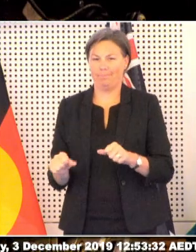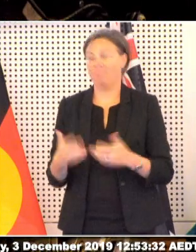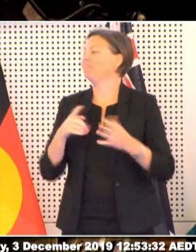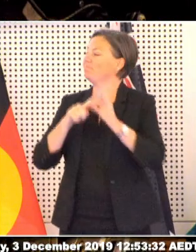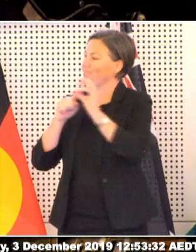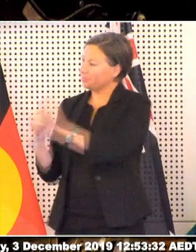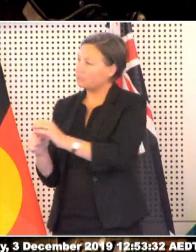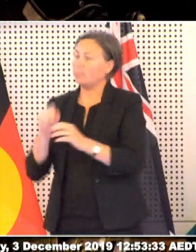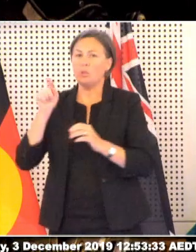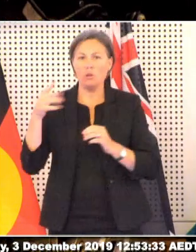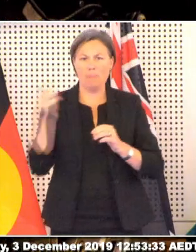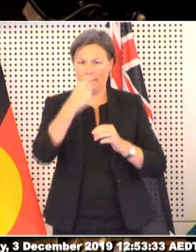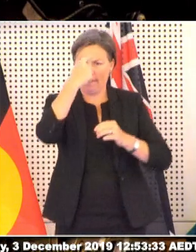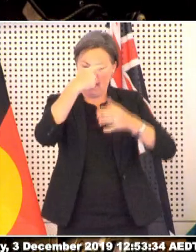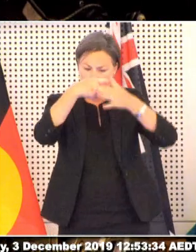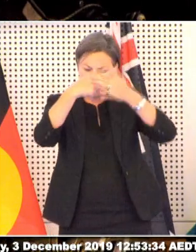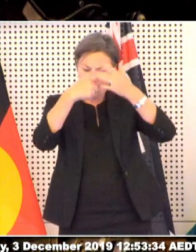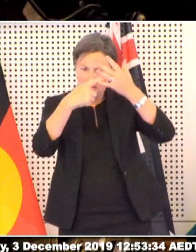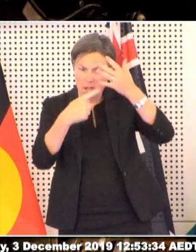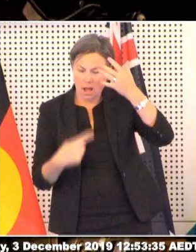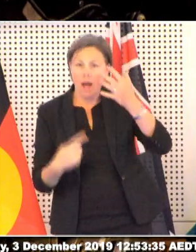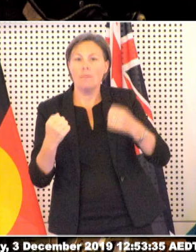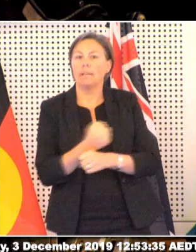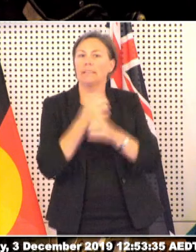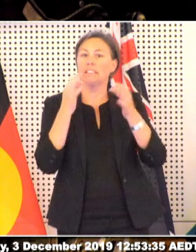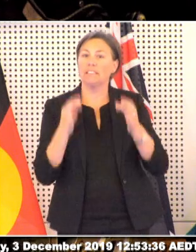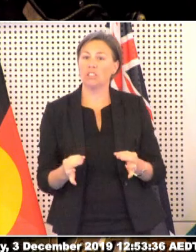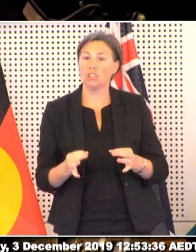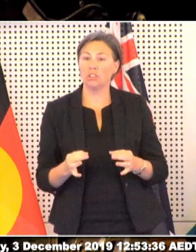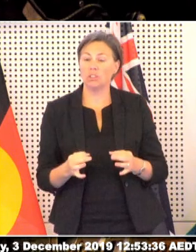is it the case that there’s always choice available that can accommodate all those